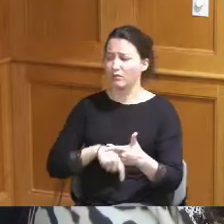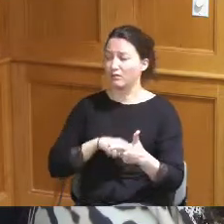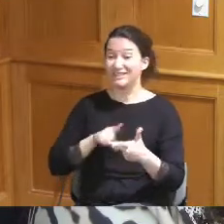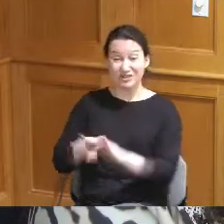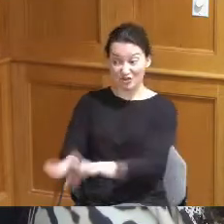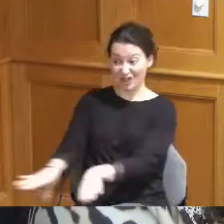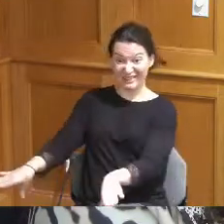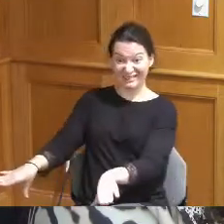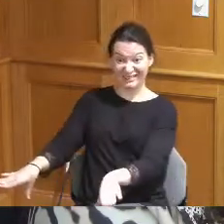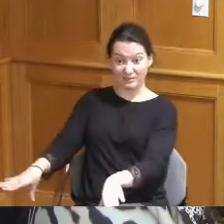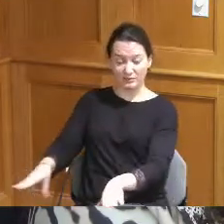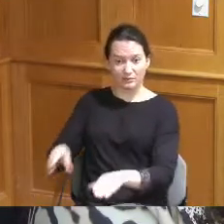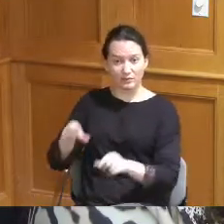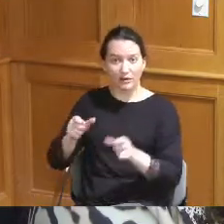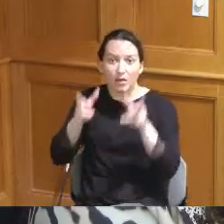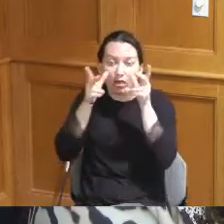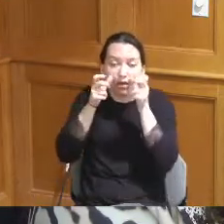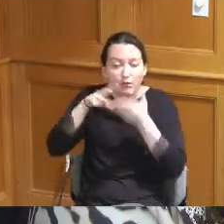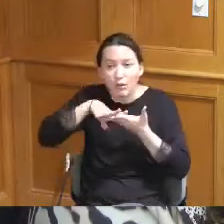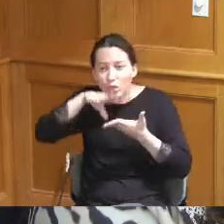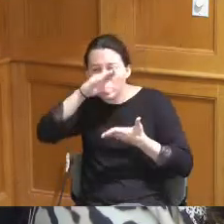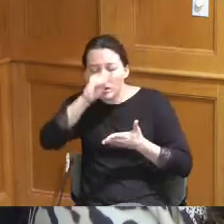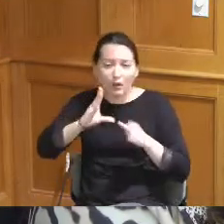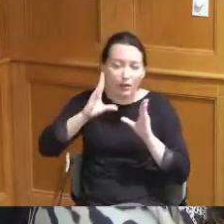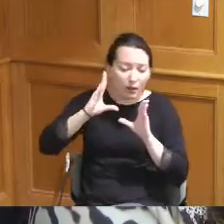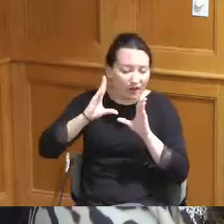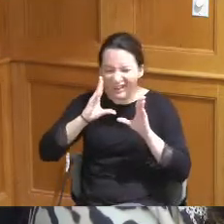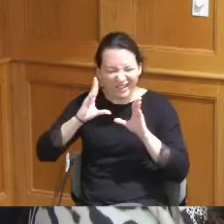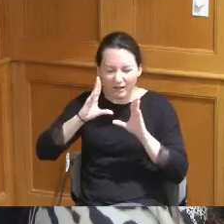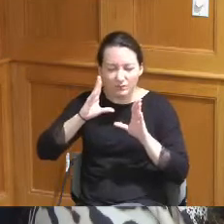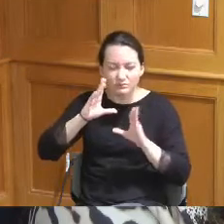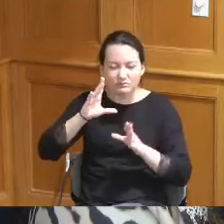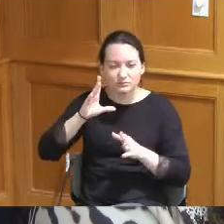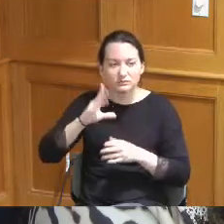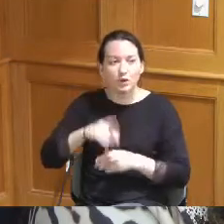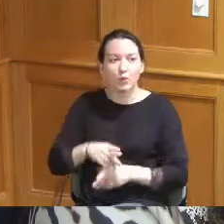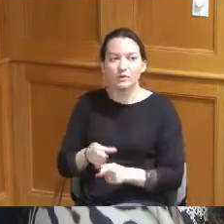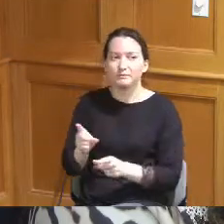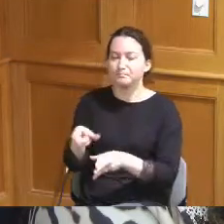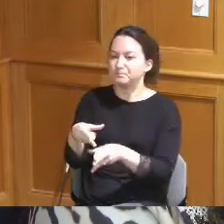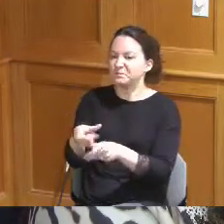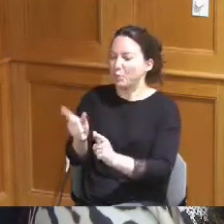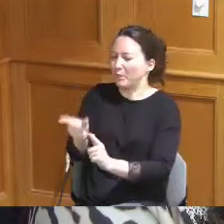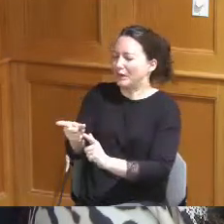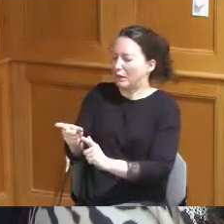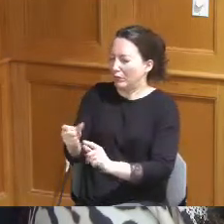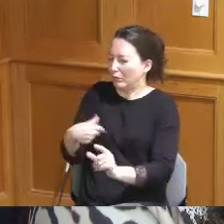children the ability to learn so this will take a minute so but it's important enough I want us